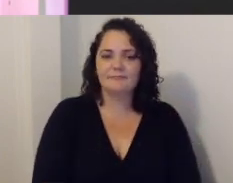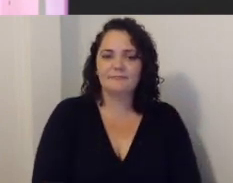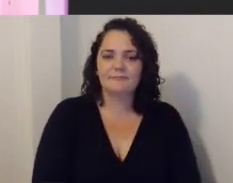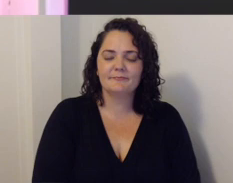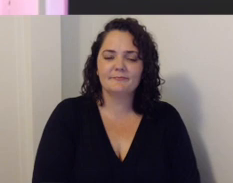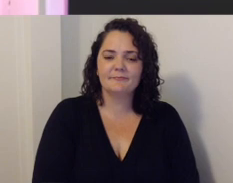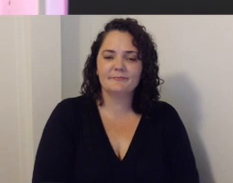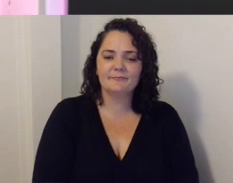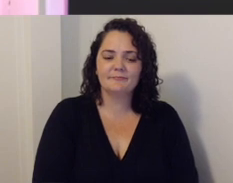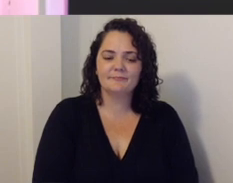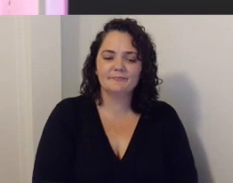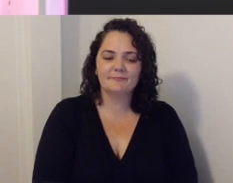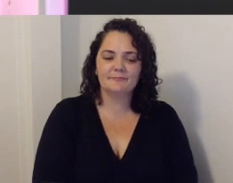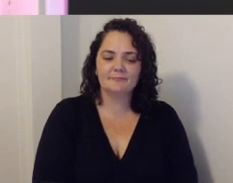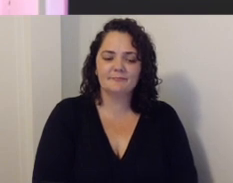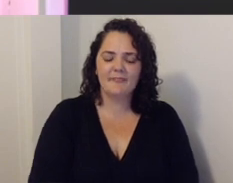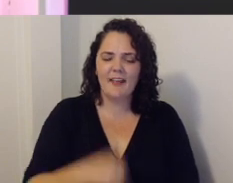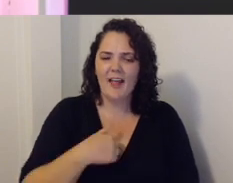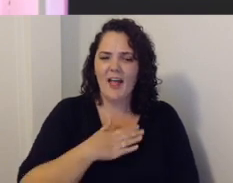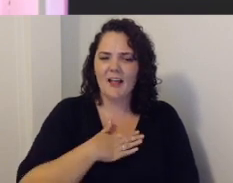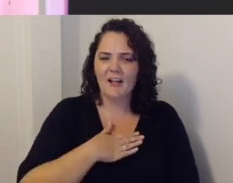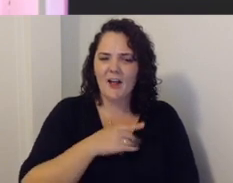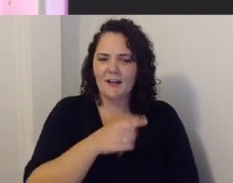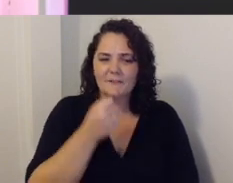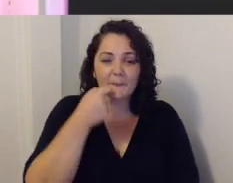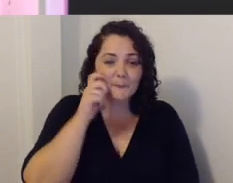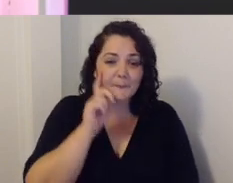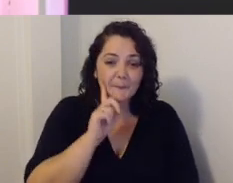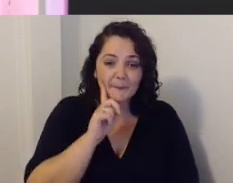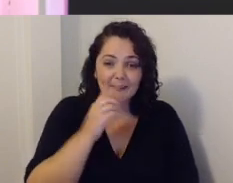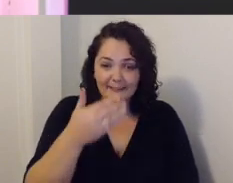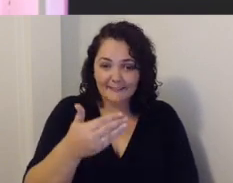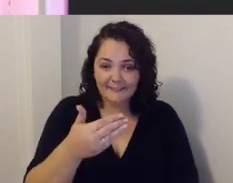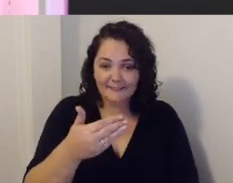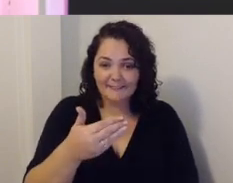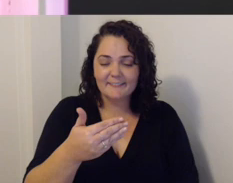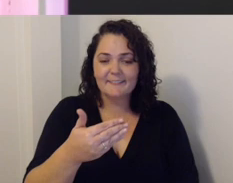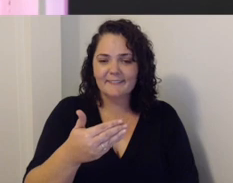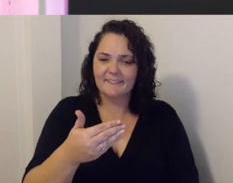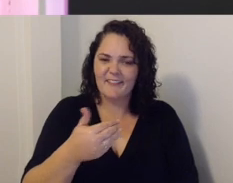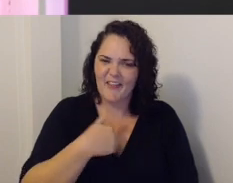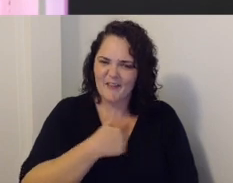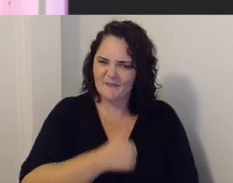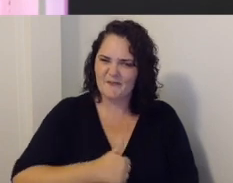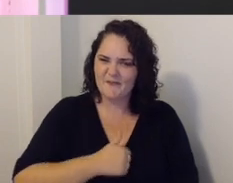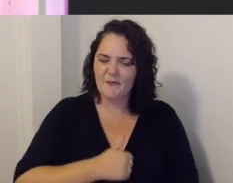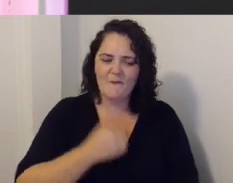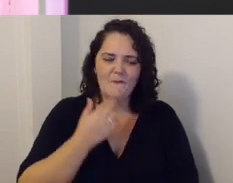composition and that little bit of pink that's coming in from the left hand side so I'm going to look forward to doing this drawing when I have some time to sit down and do it